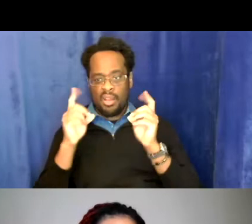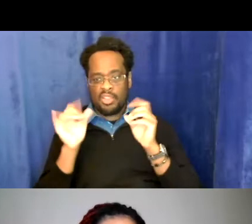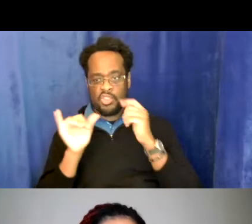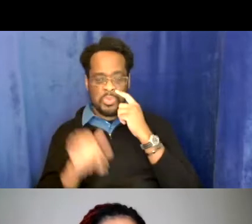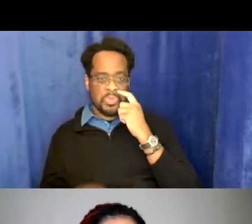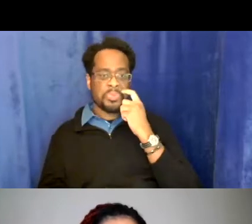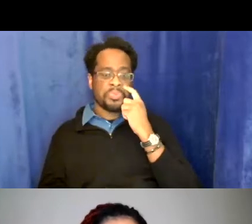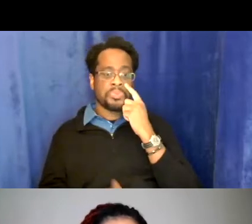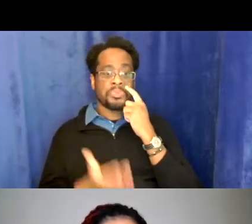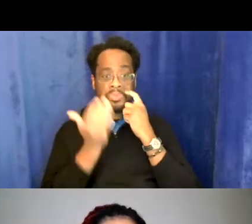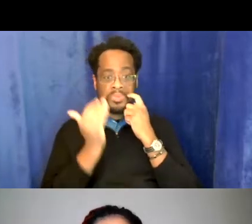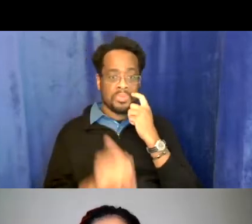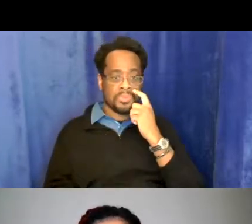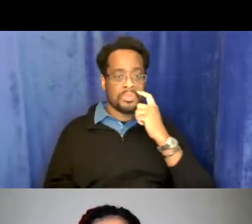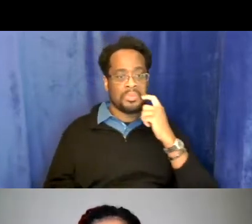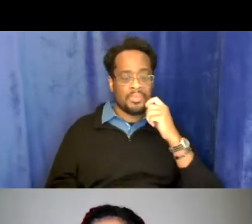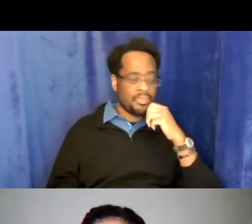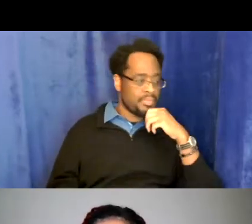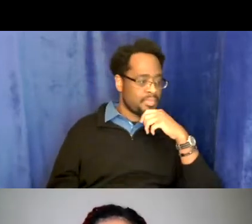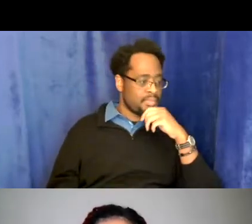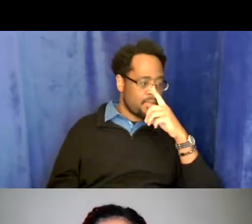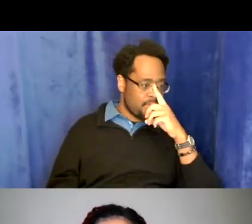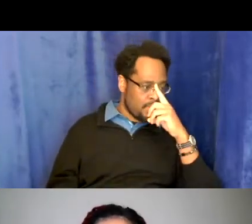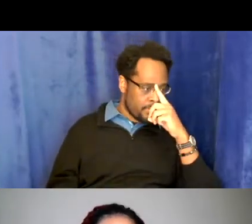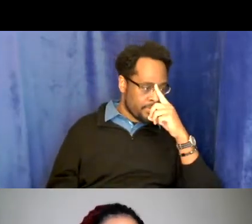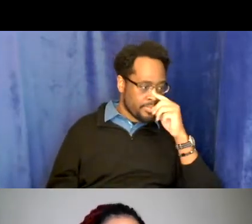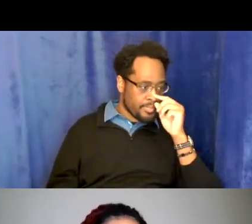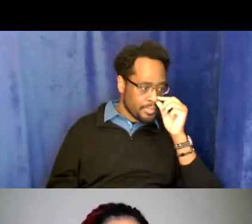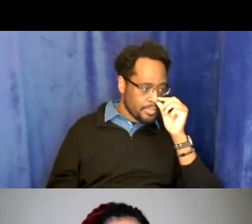the world at large and it's also based around education as well. Moving on,